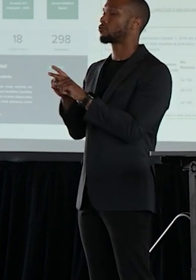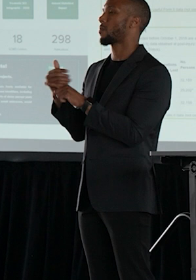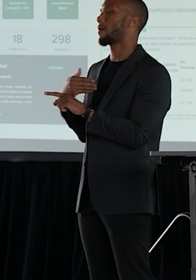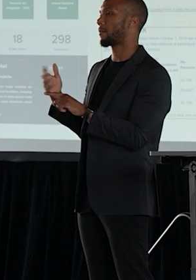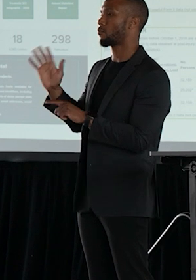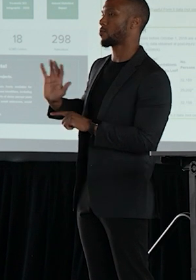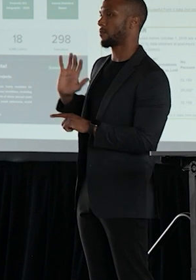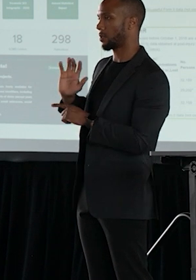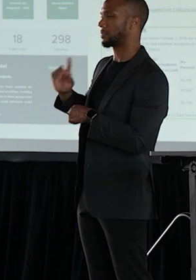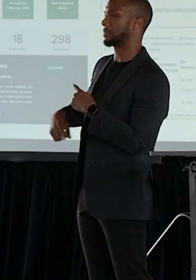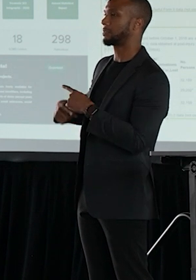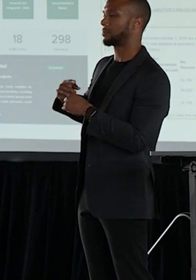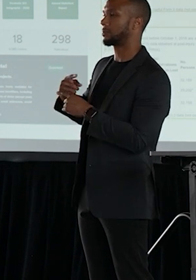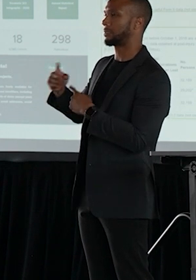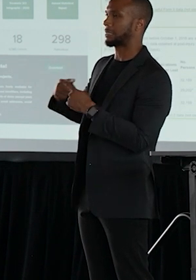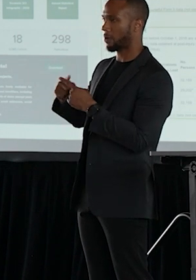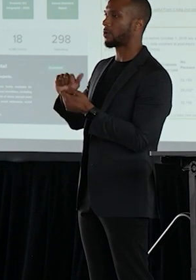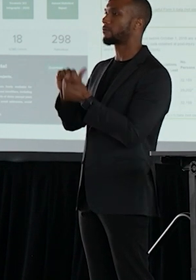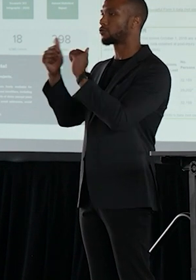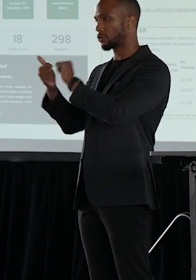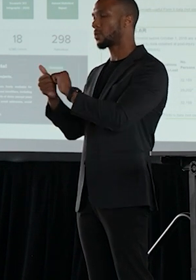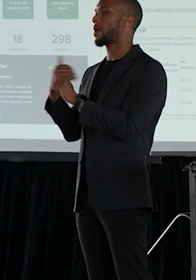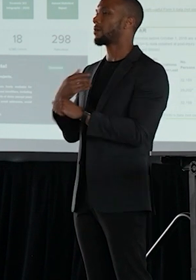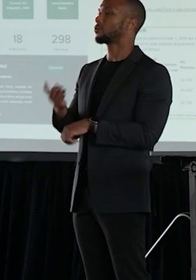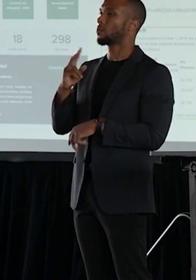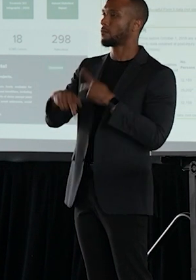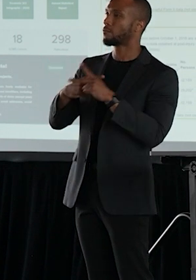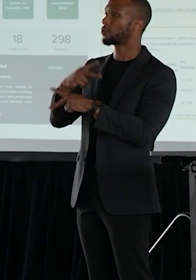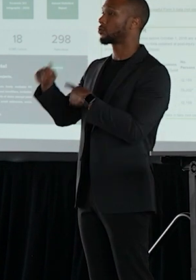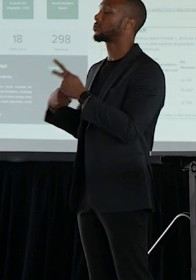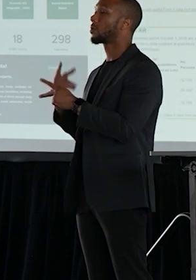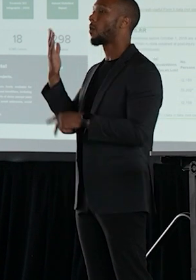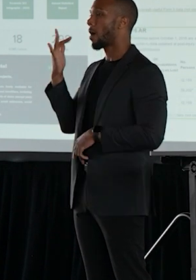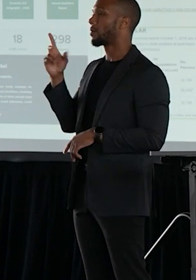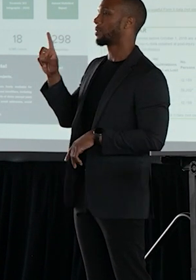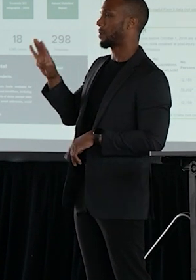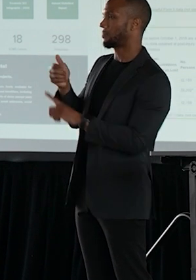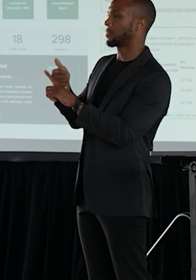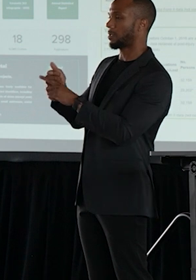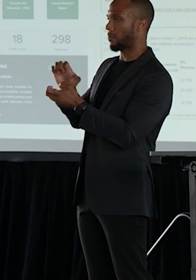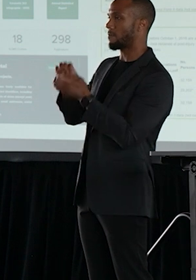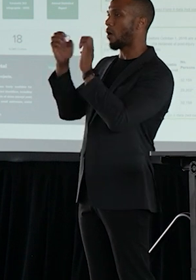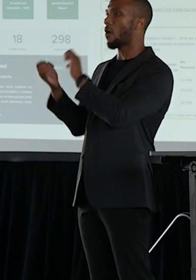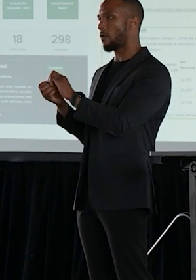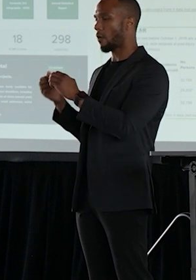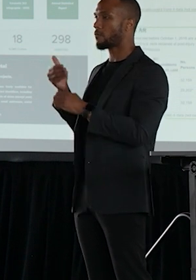cycle version. The reason we put out two versions is because, you know, the database did involve over time, right? We may get rid